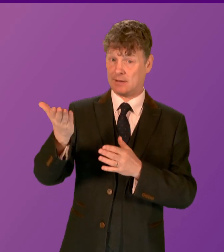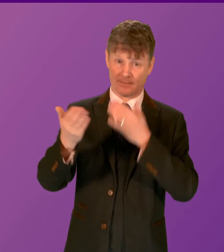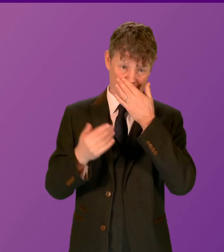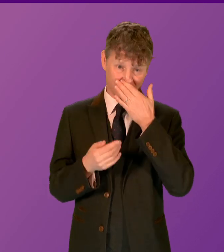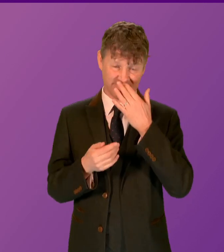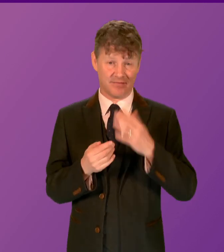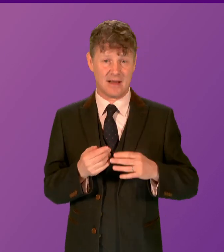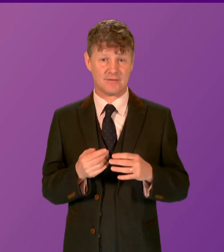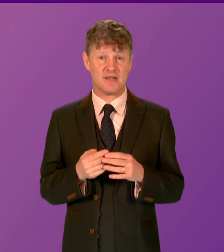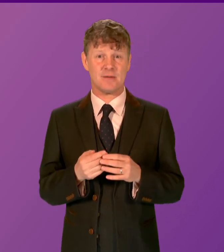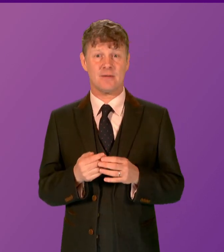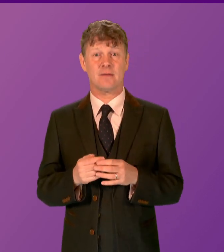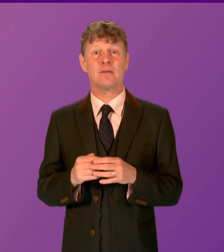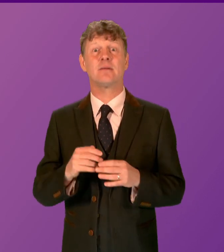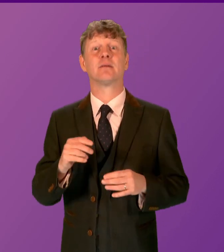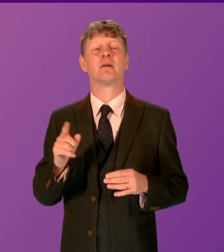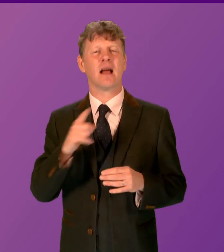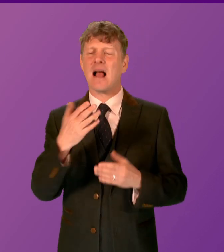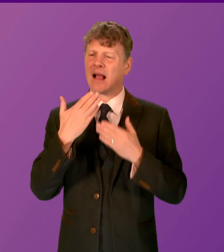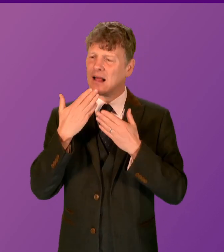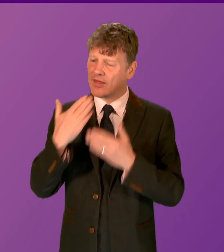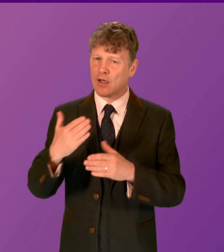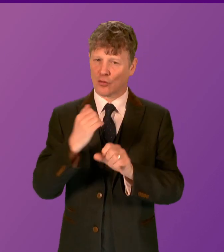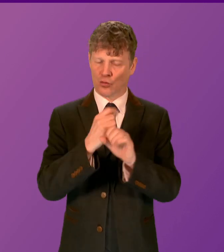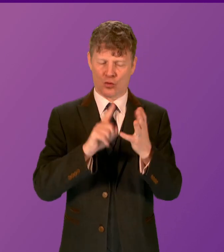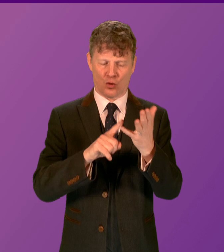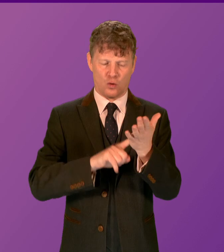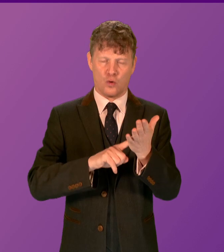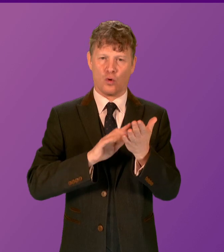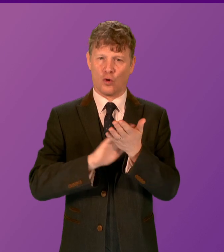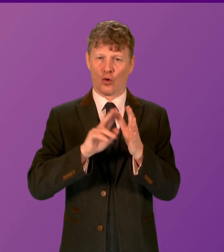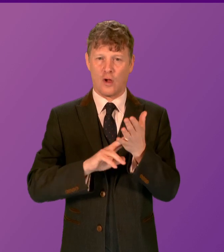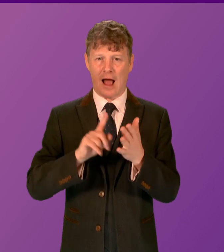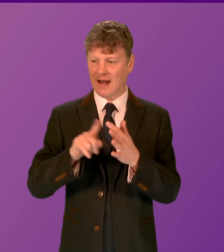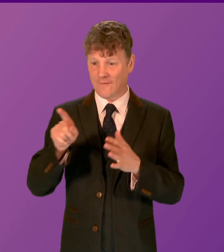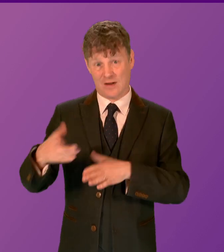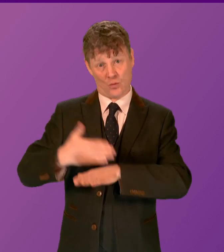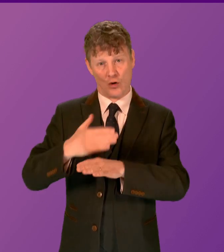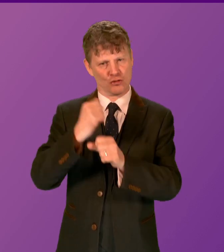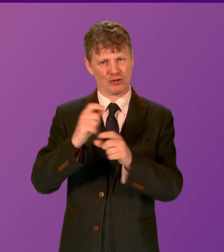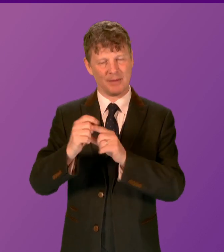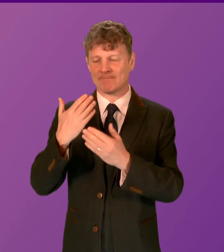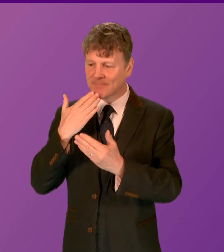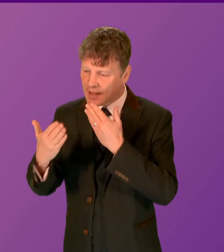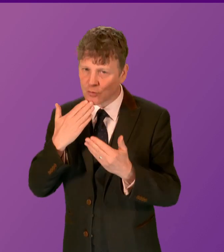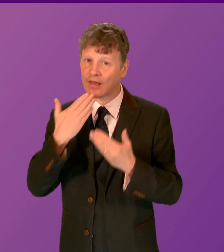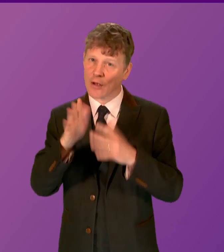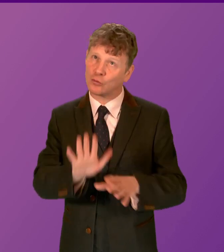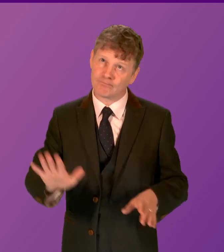I thank Dr Gulhane for the work that he does as a GP and, of course, I thank GPs across the country.